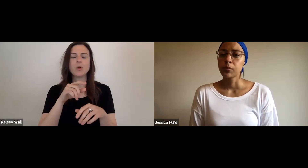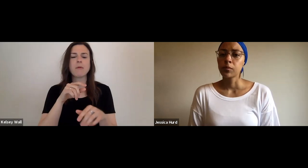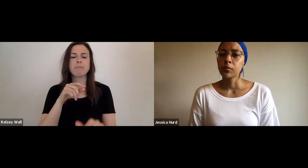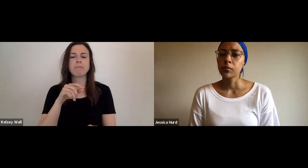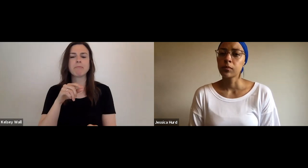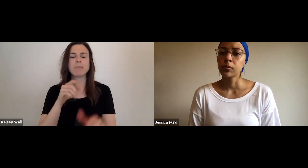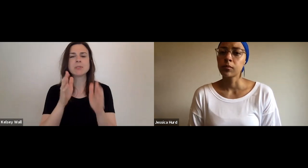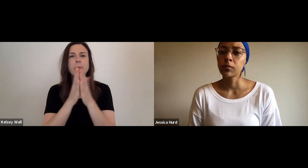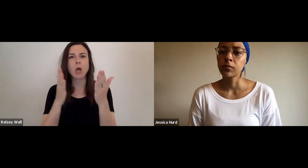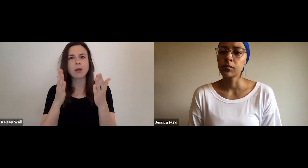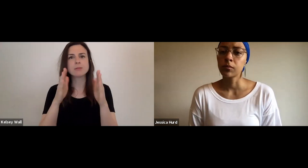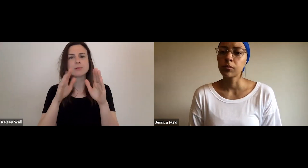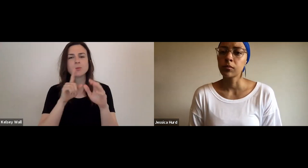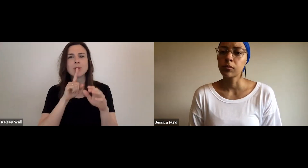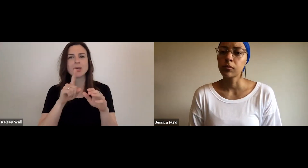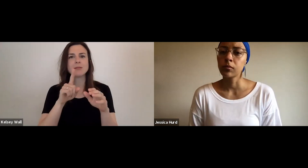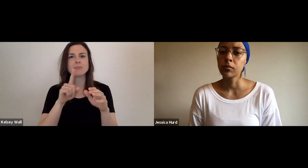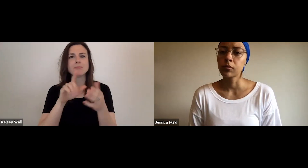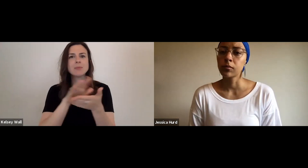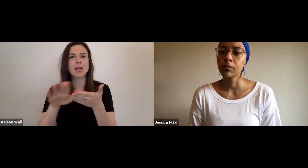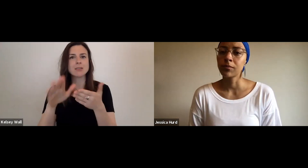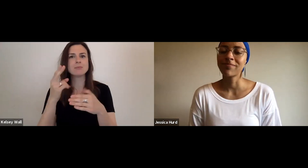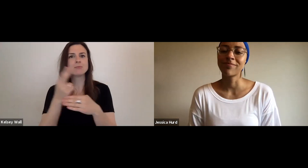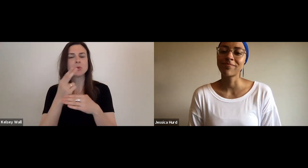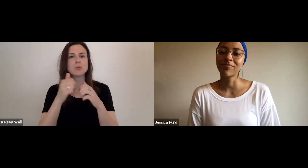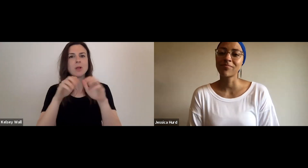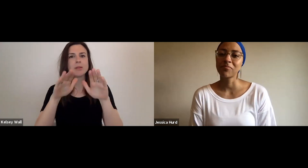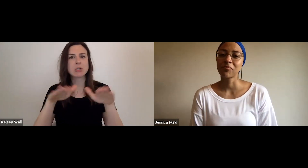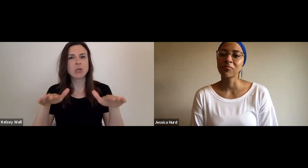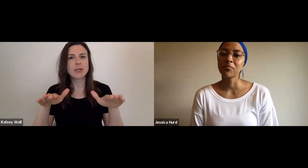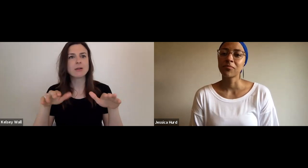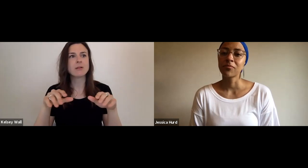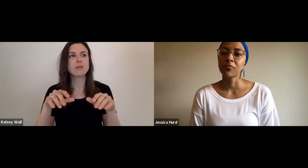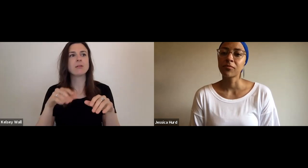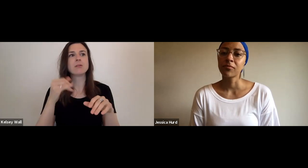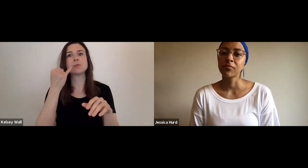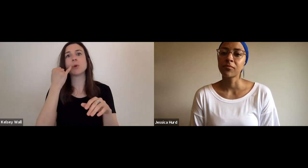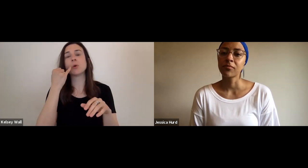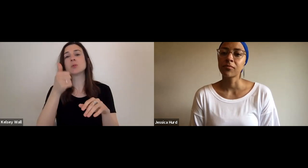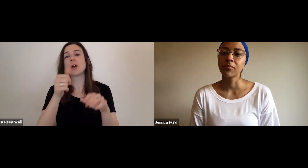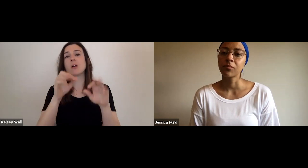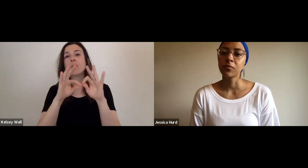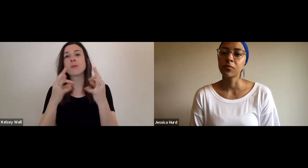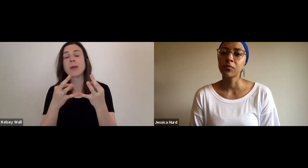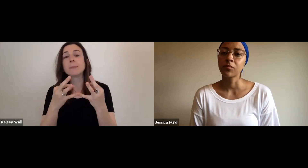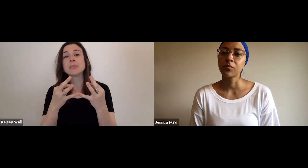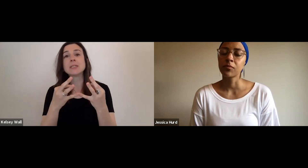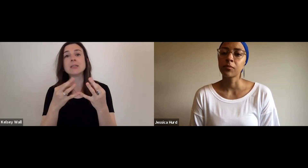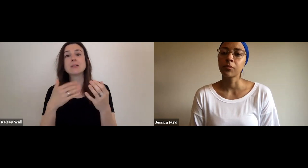in order to contact them in different ways. There is a book that you can read